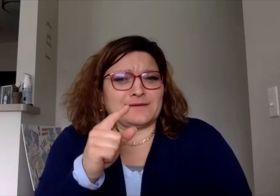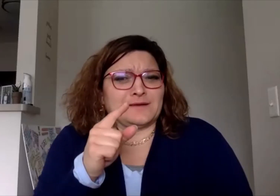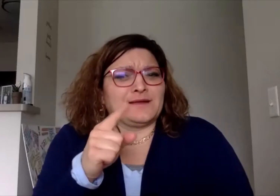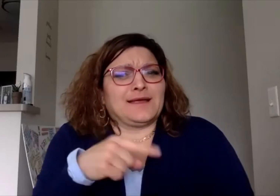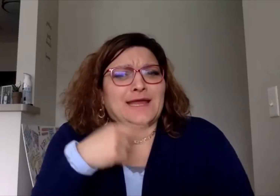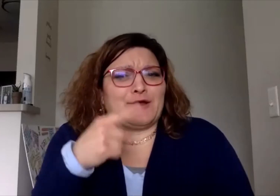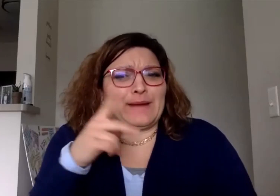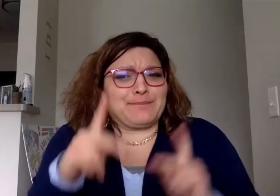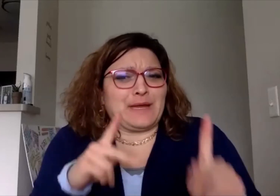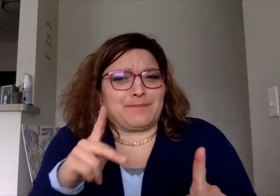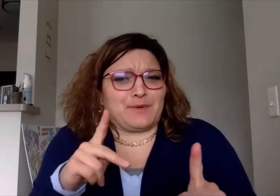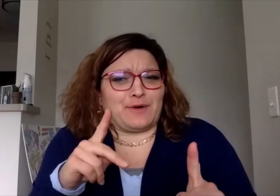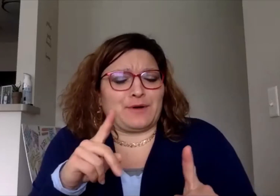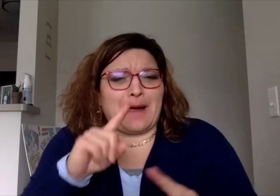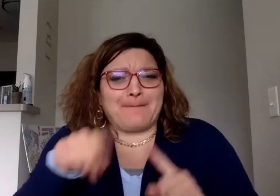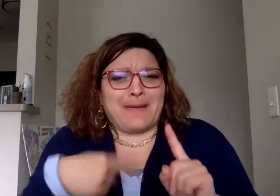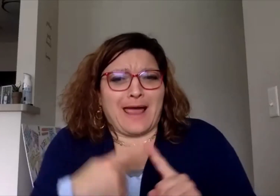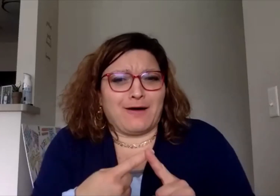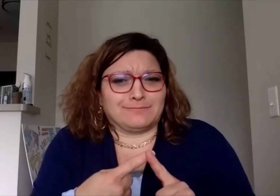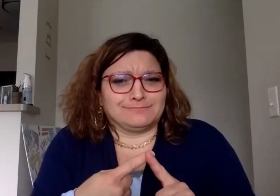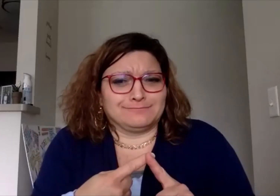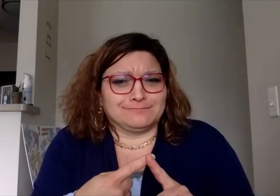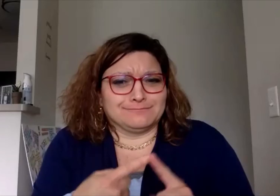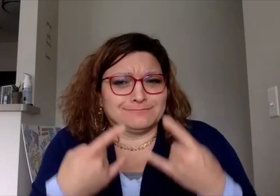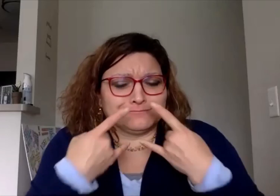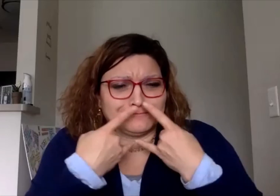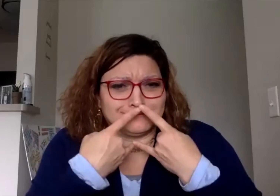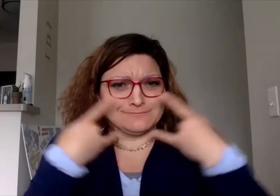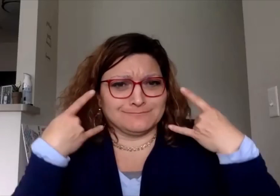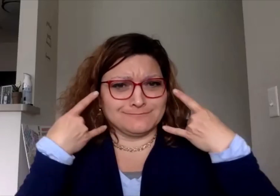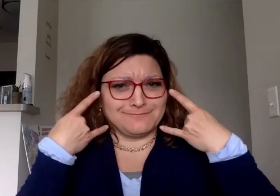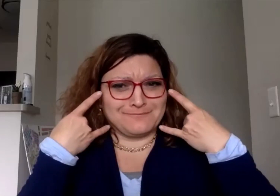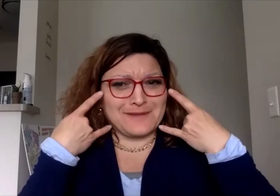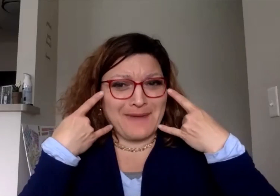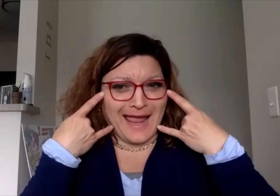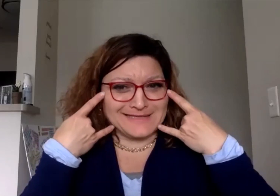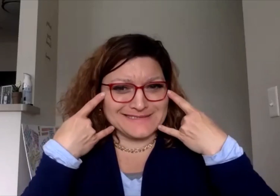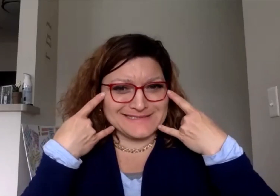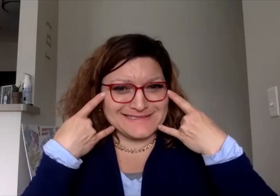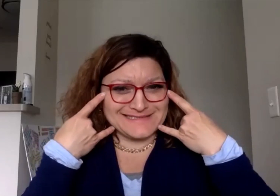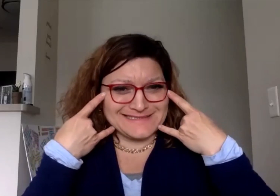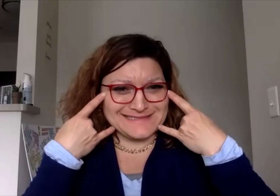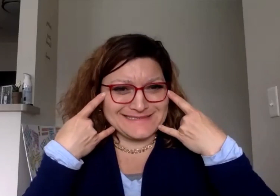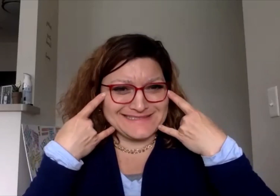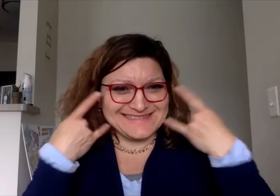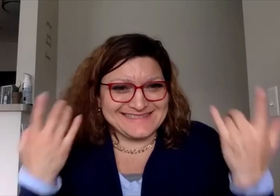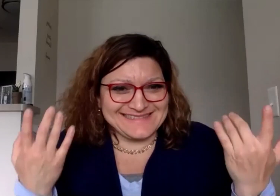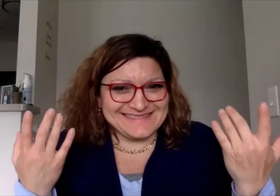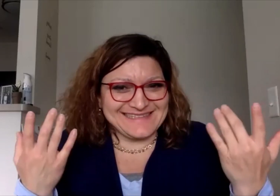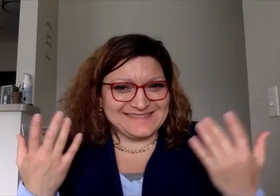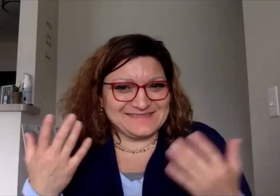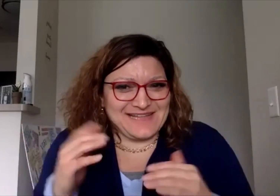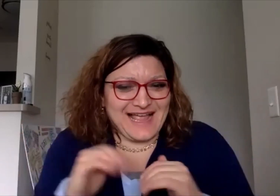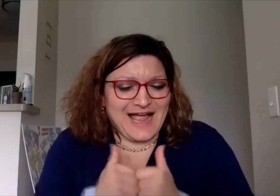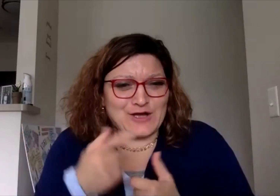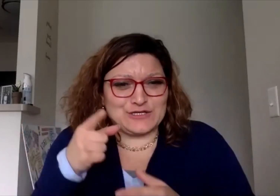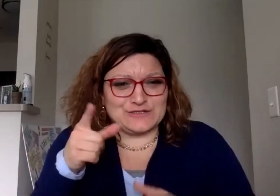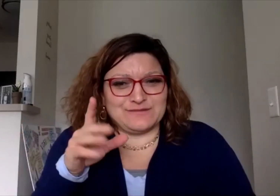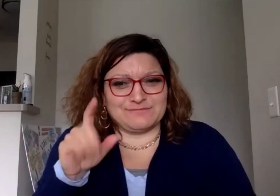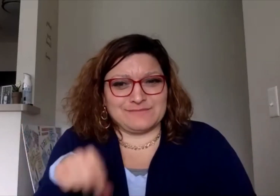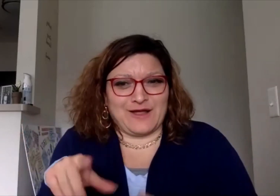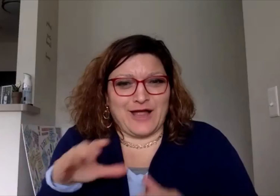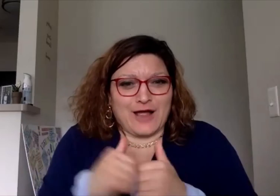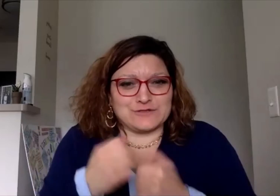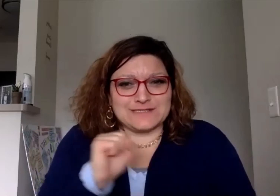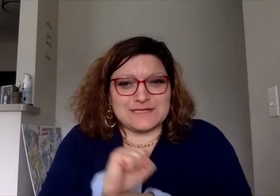with people about the mask?